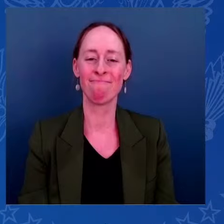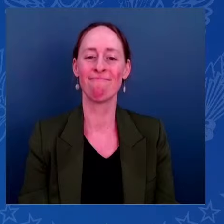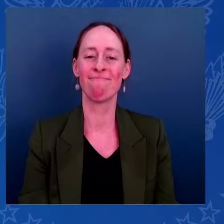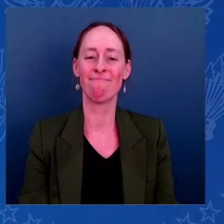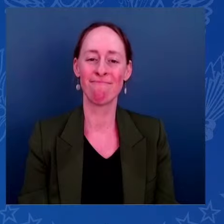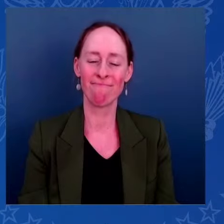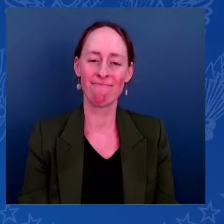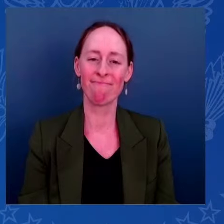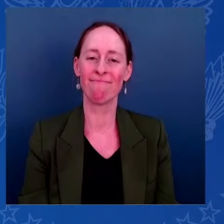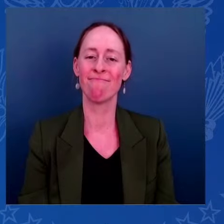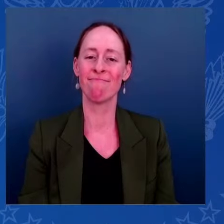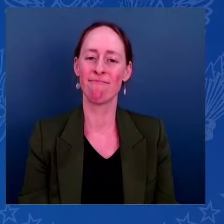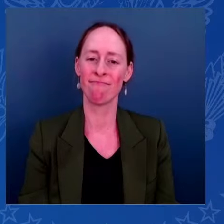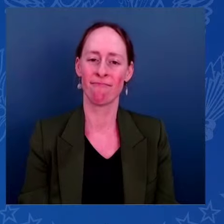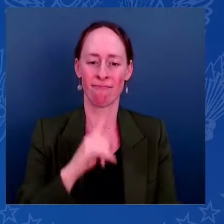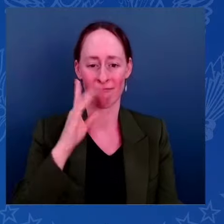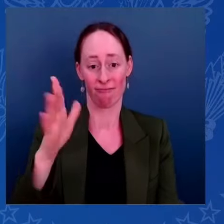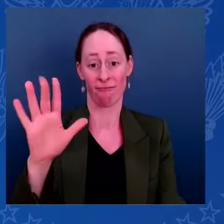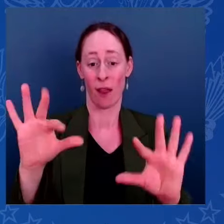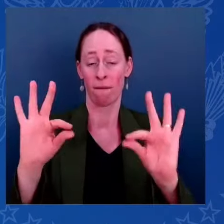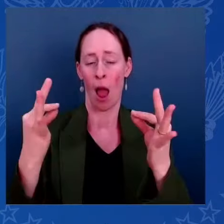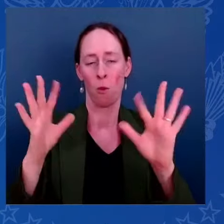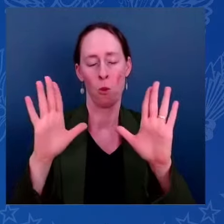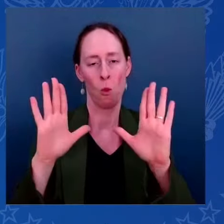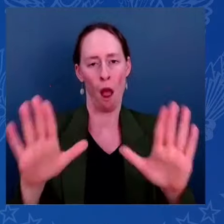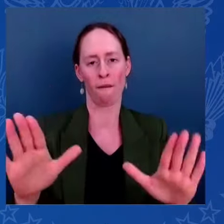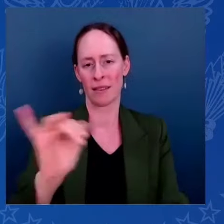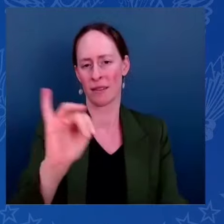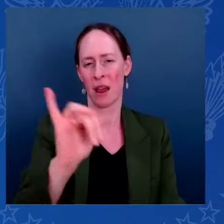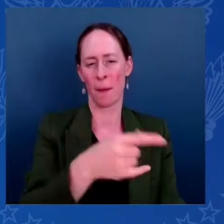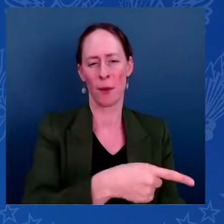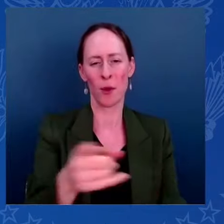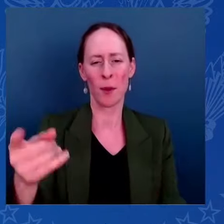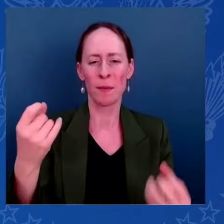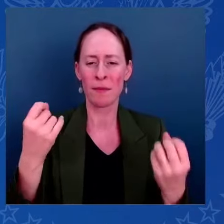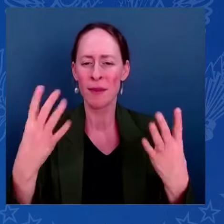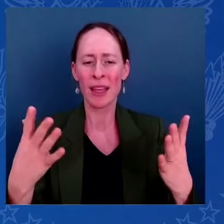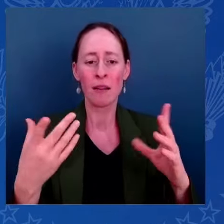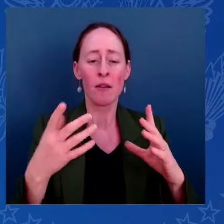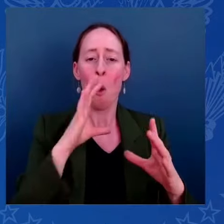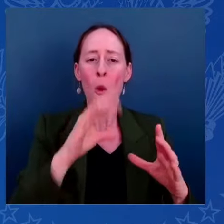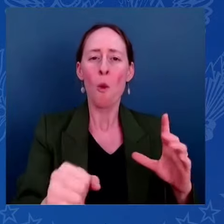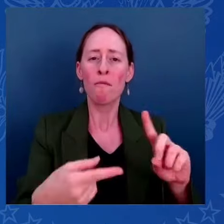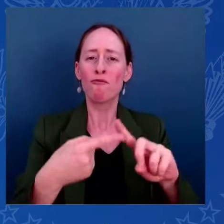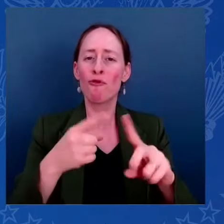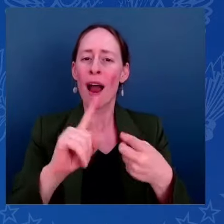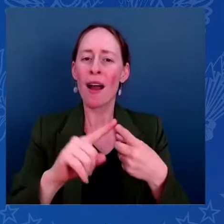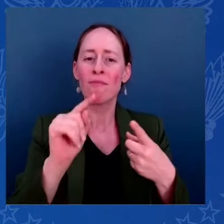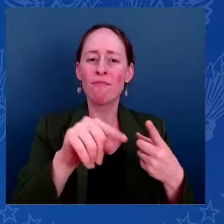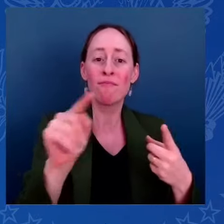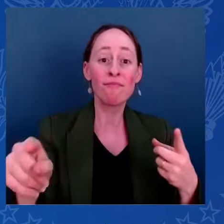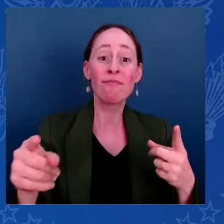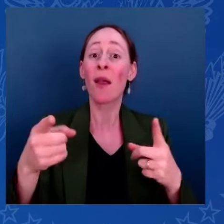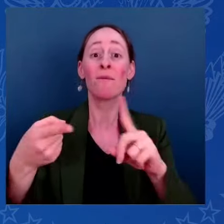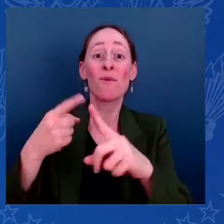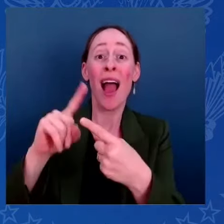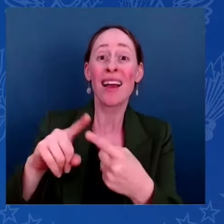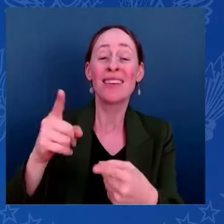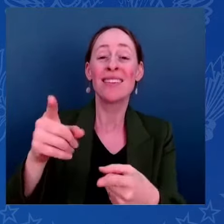It's great to be with so many of my old friends: Cedric Richmond, who has been my buddy for a long -- when he -- when Cedric tells you something, he does it,